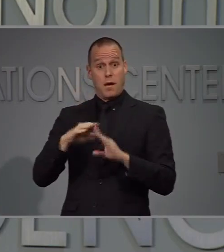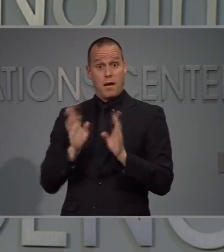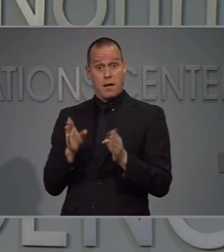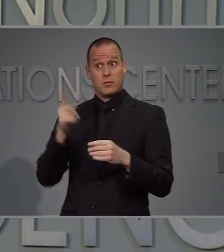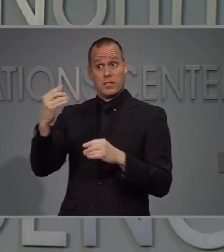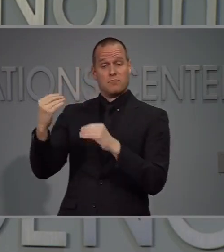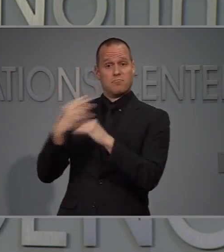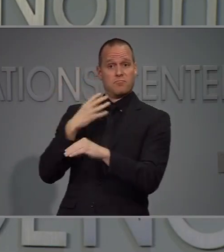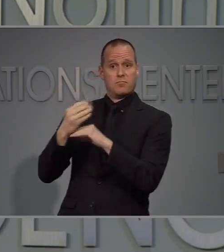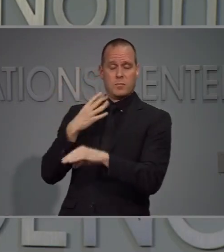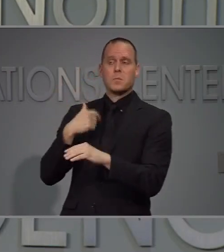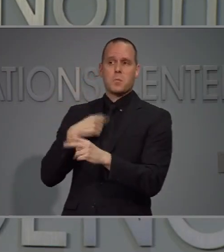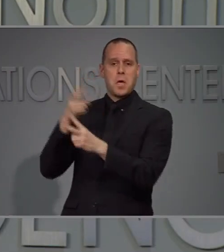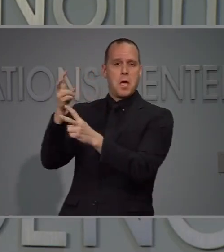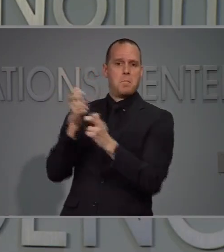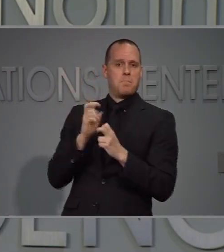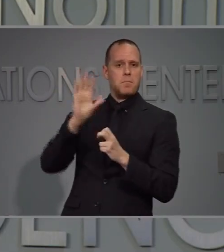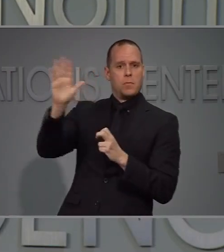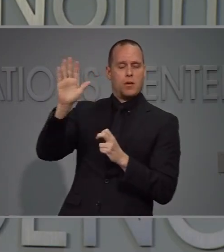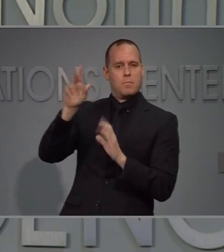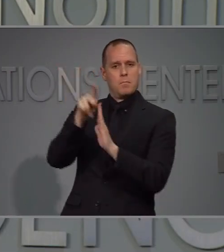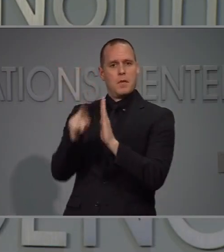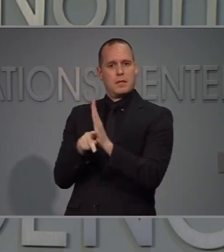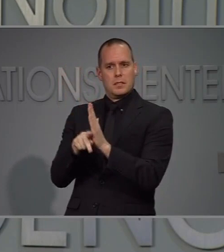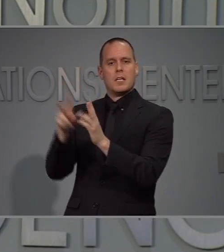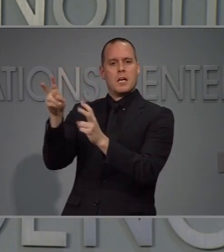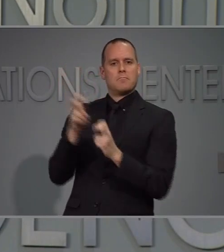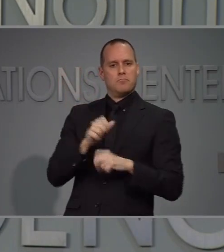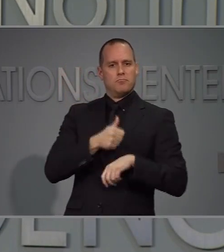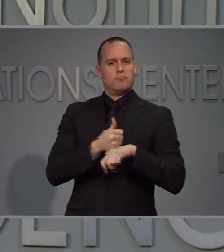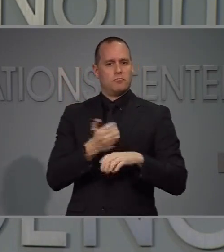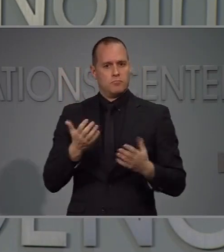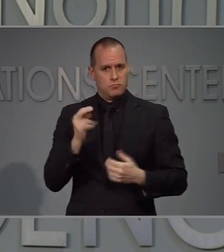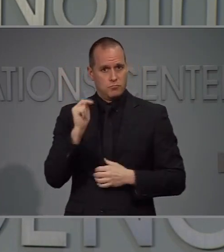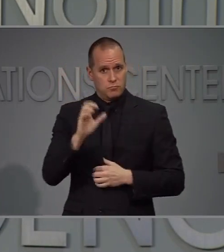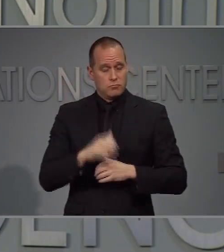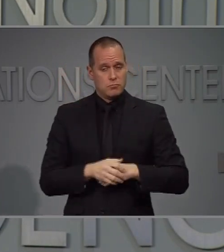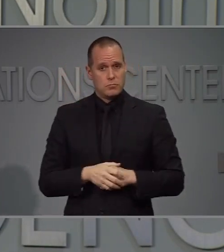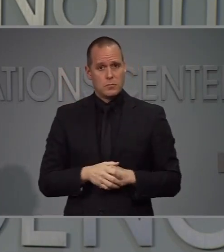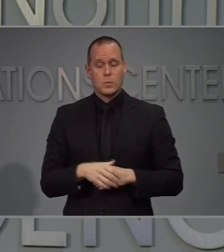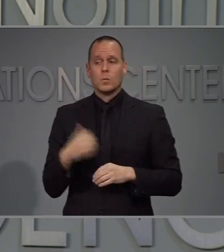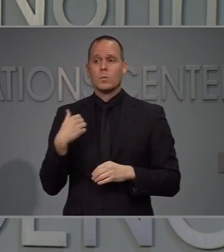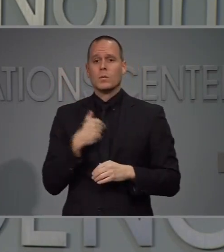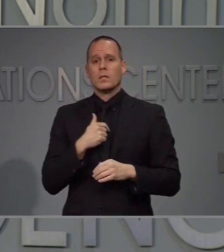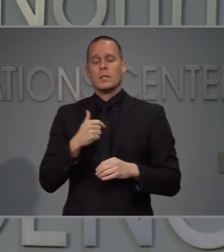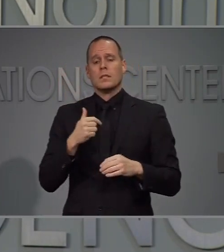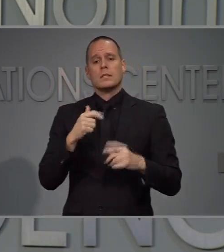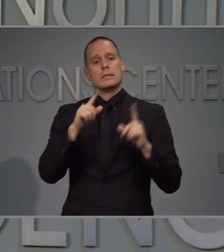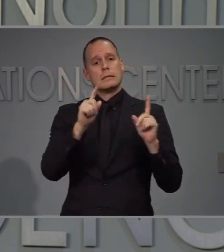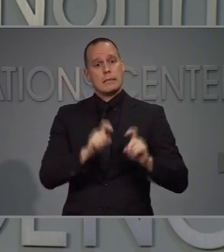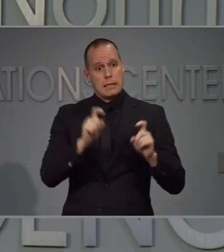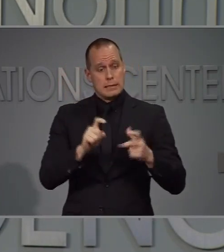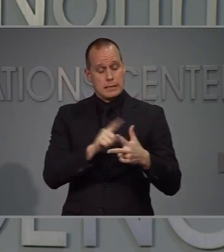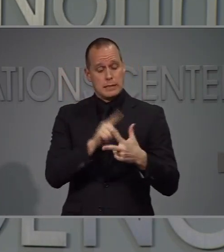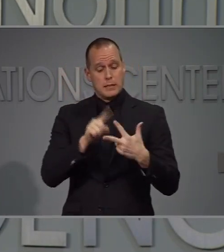THE WHITE HOUSE SHARE SIMILAR GUIDANCE WITH STATES. INCORPORATED MUCH OF THAT